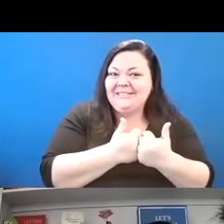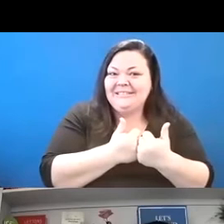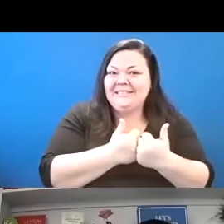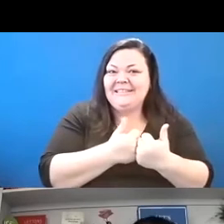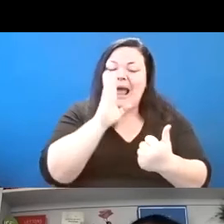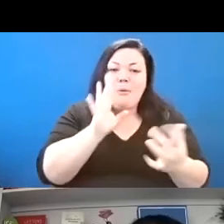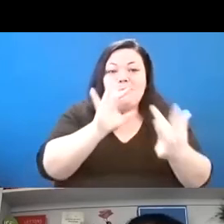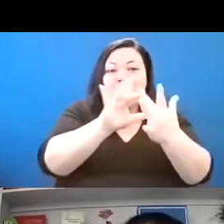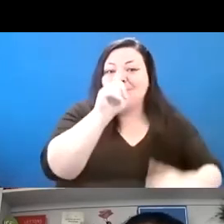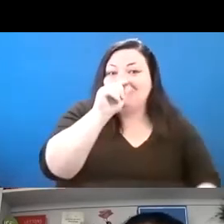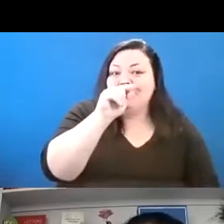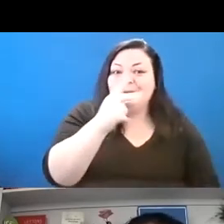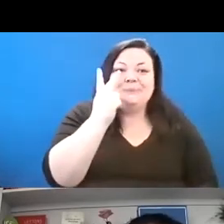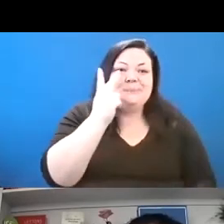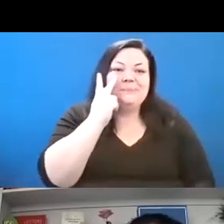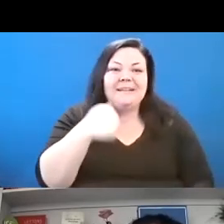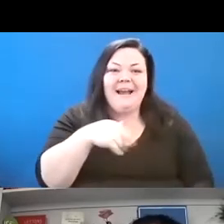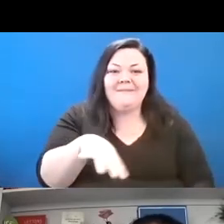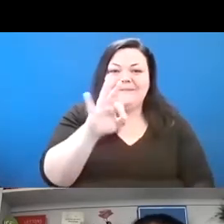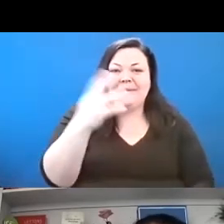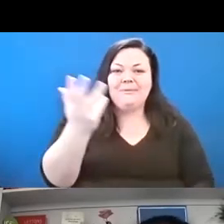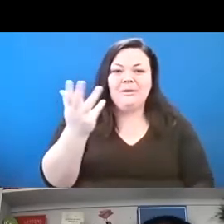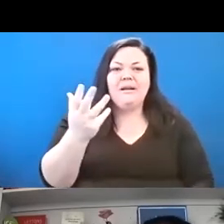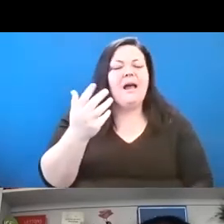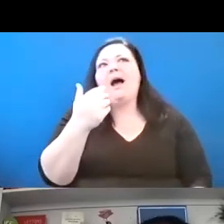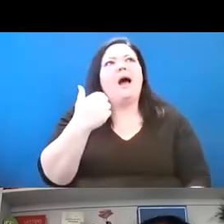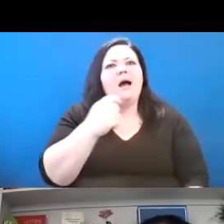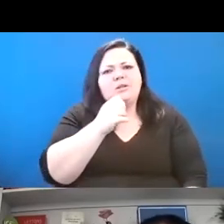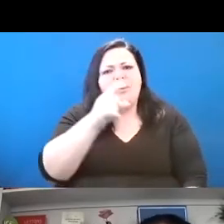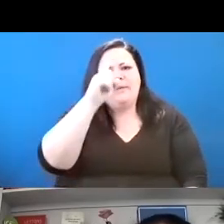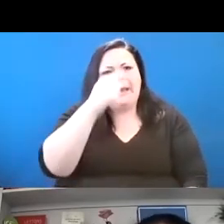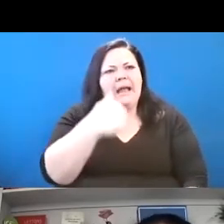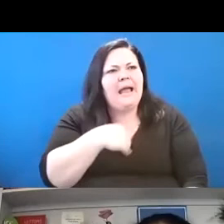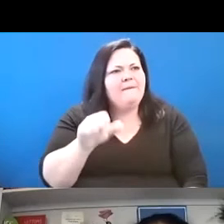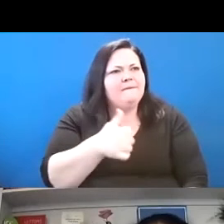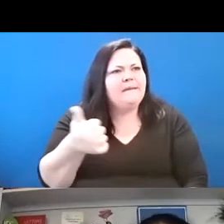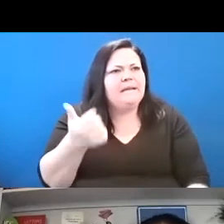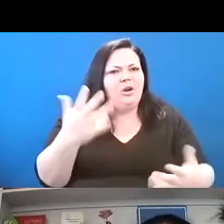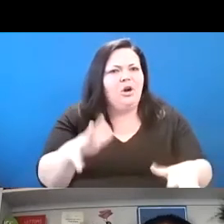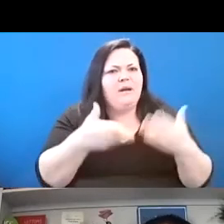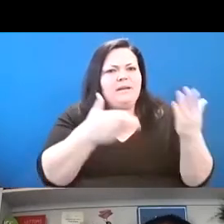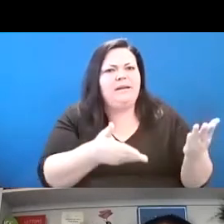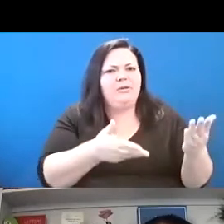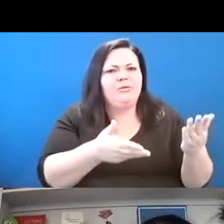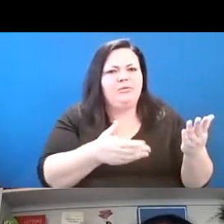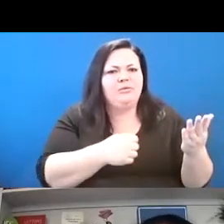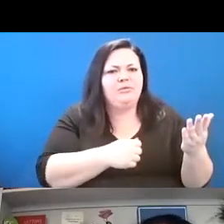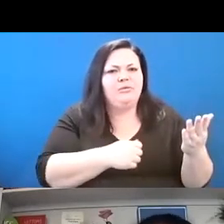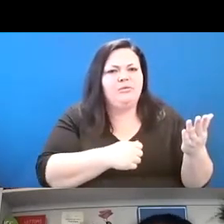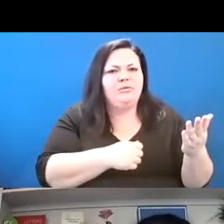and see what i can find because i don't believe i have any here um we have this kind of conversation